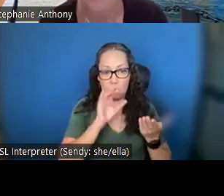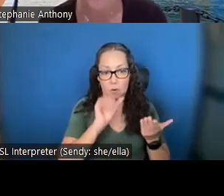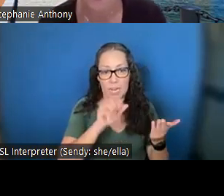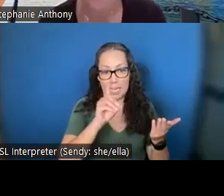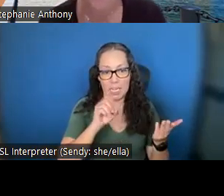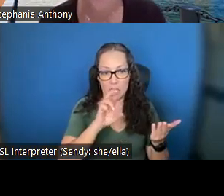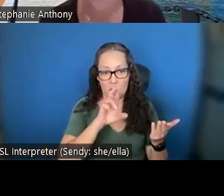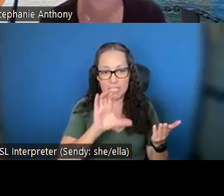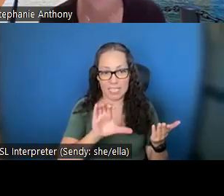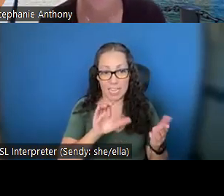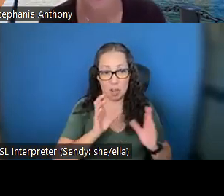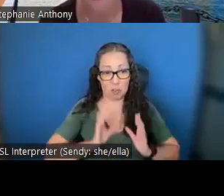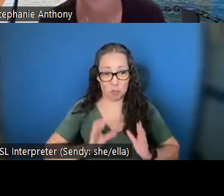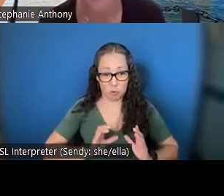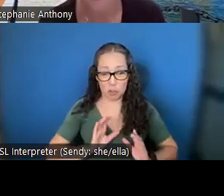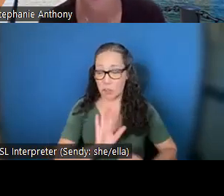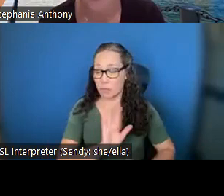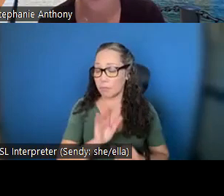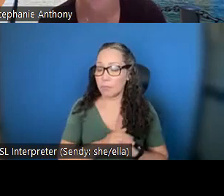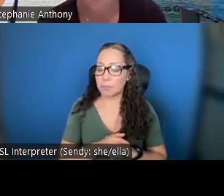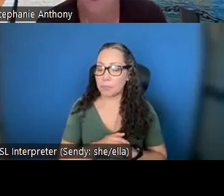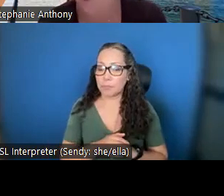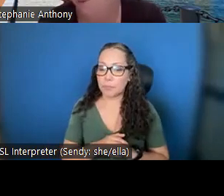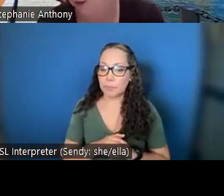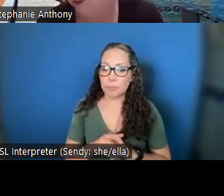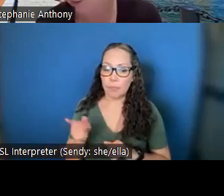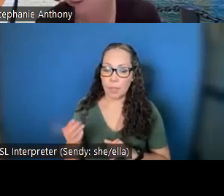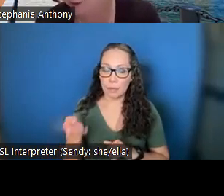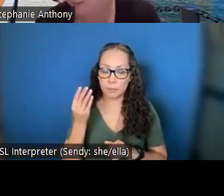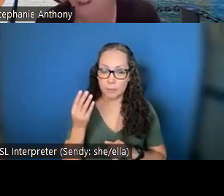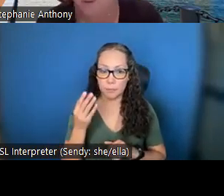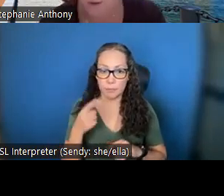in addition to the convenings uh the forthcoming convenings of the no wrong door Leadership Council